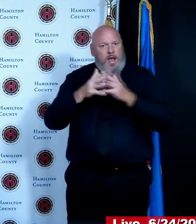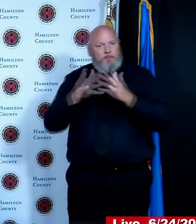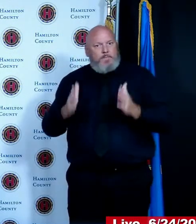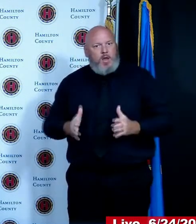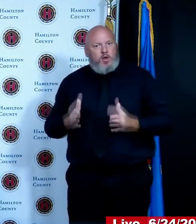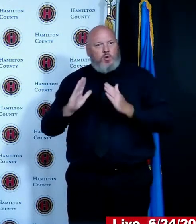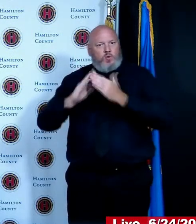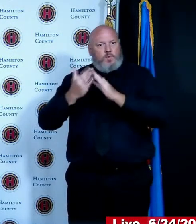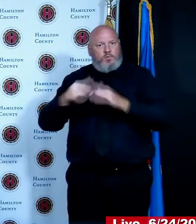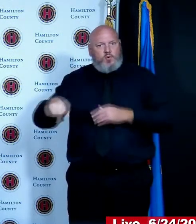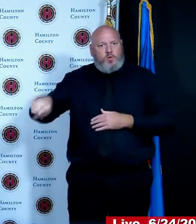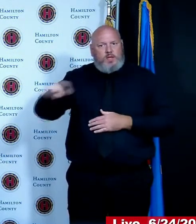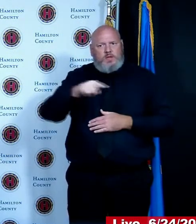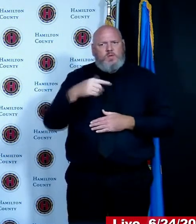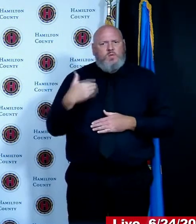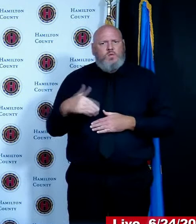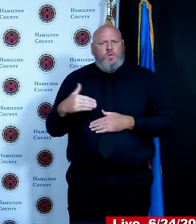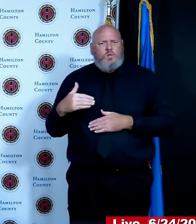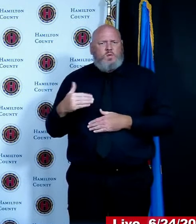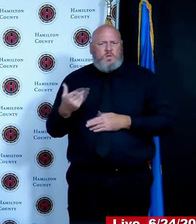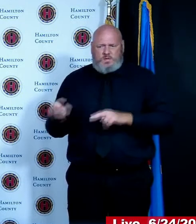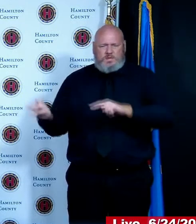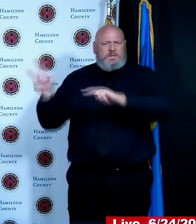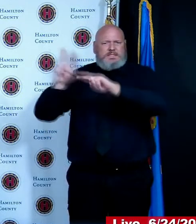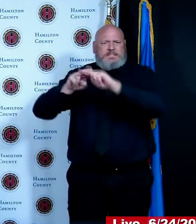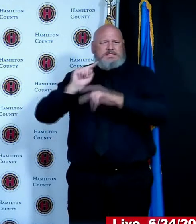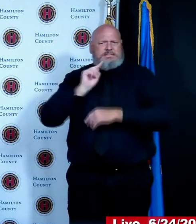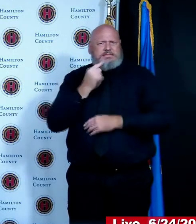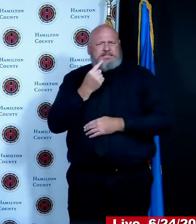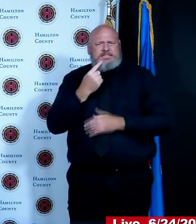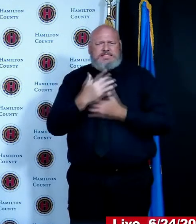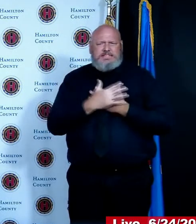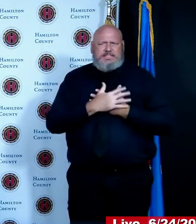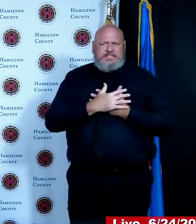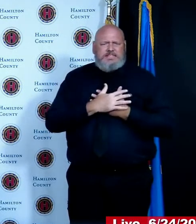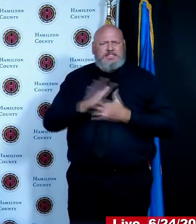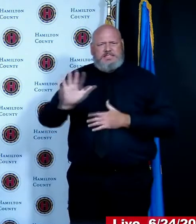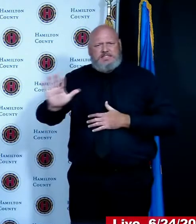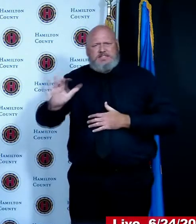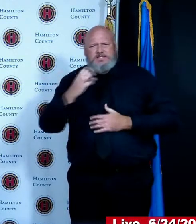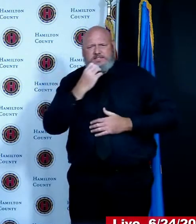cases than other communities in Hamilton County so we've been doing the outreach